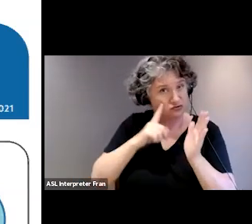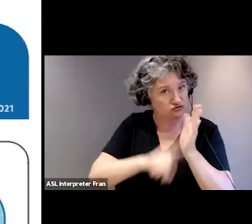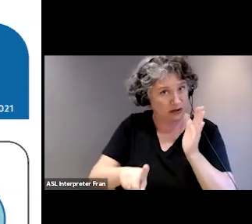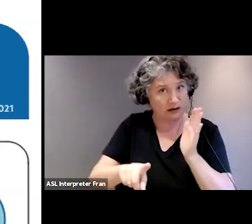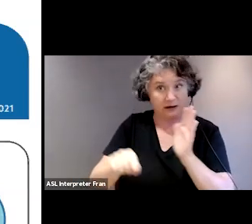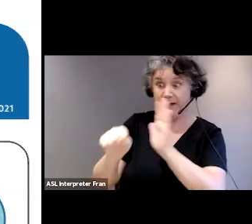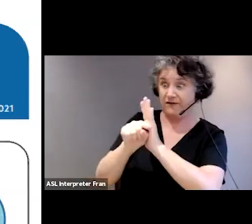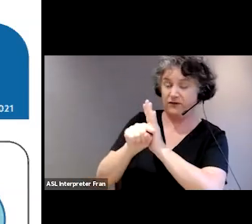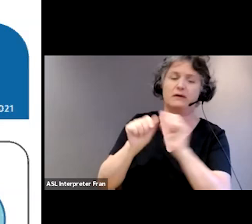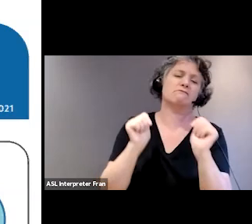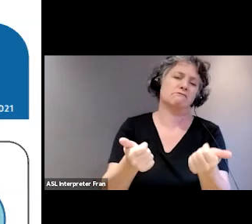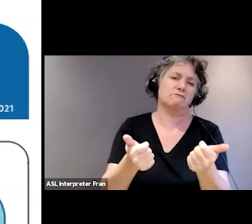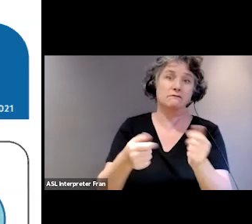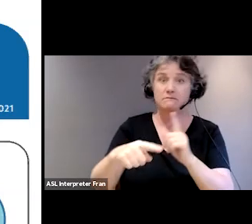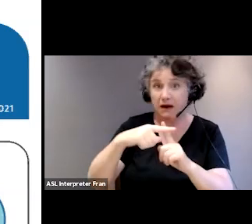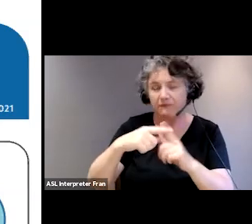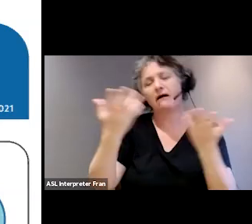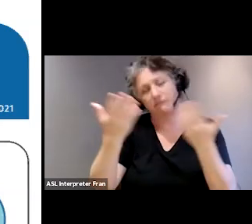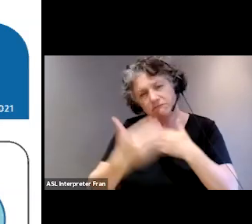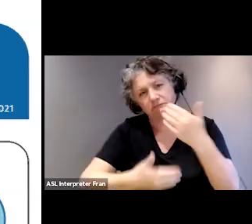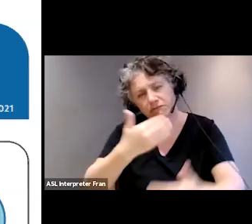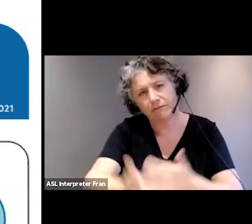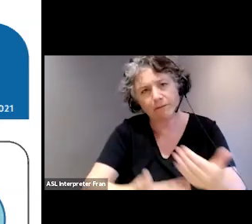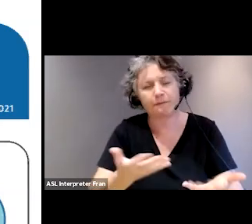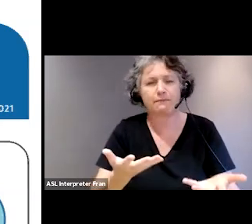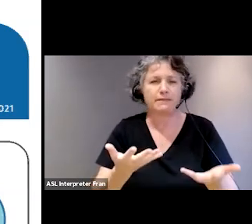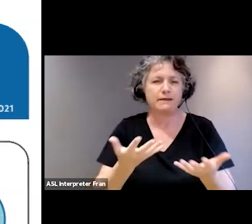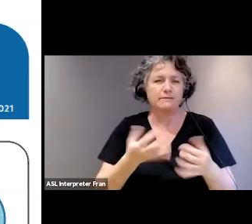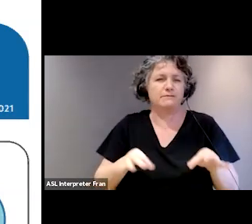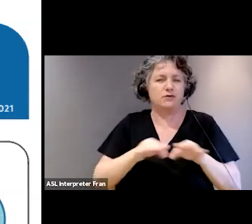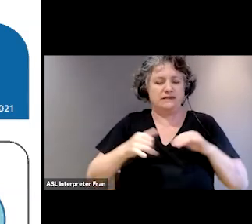any